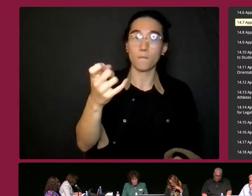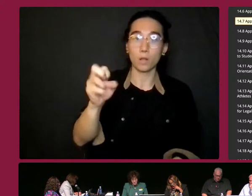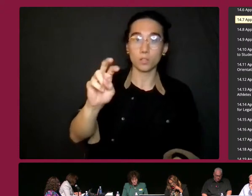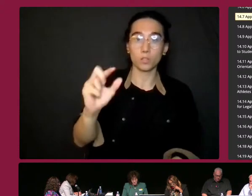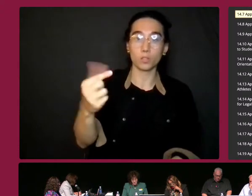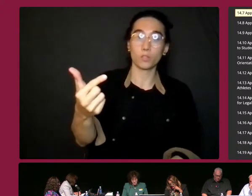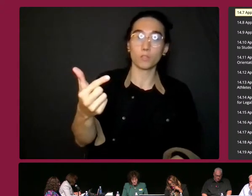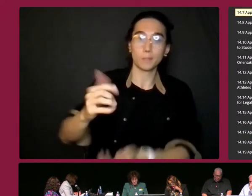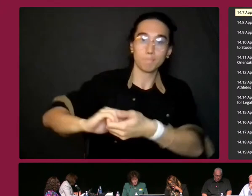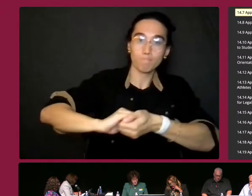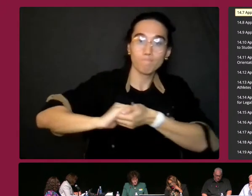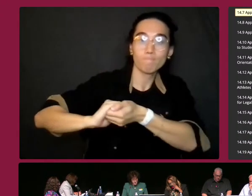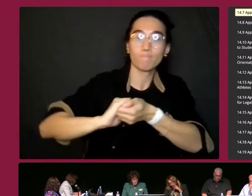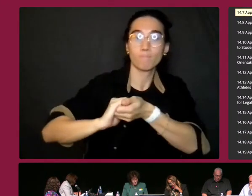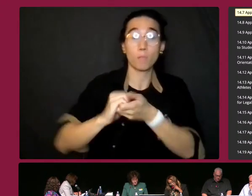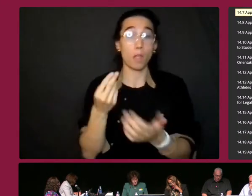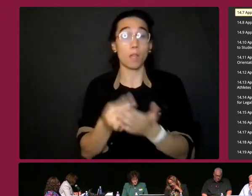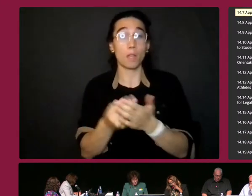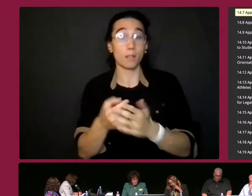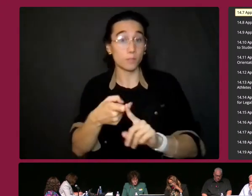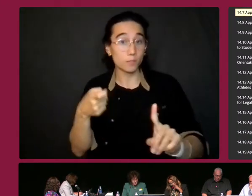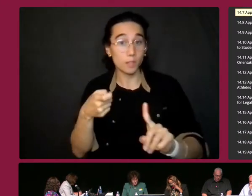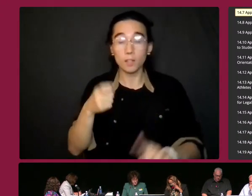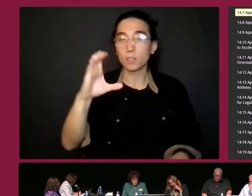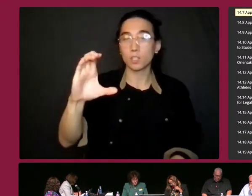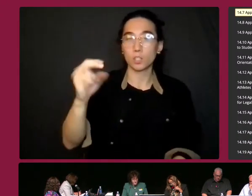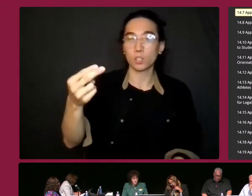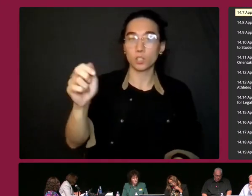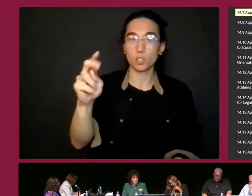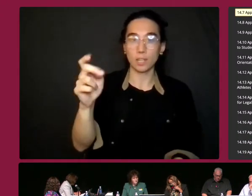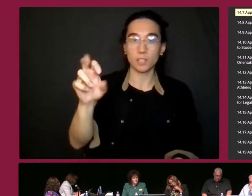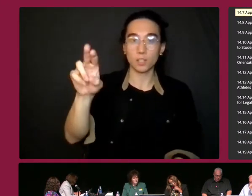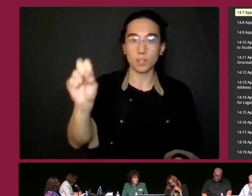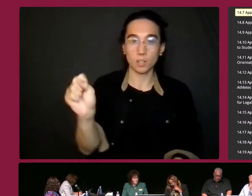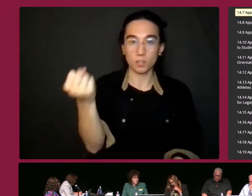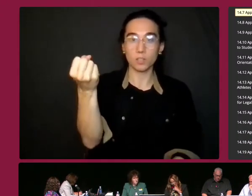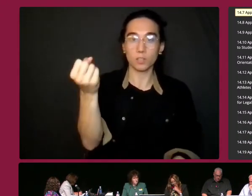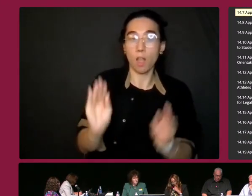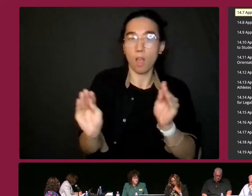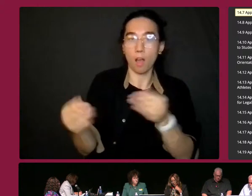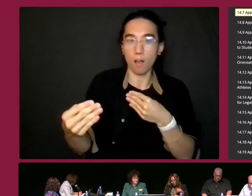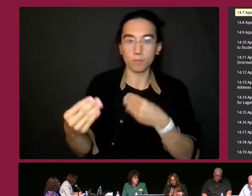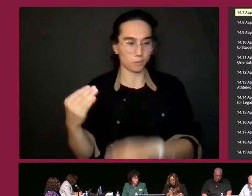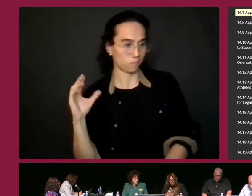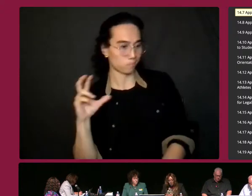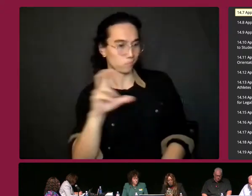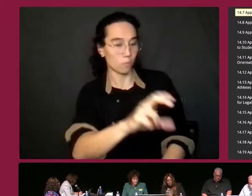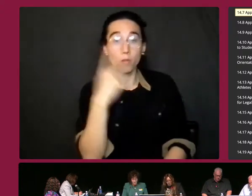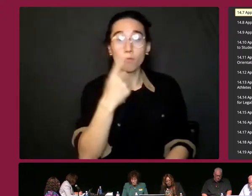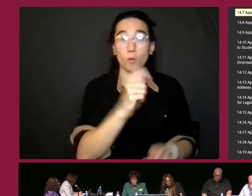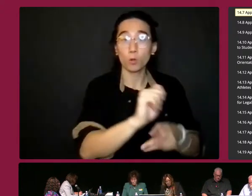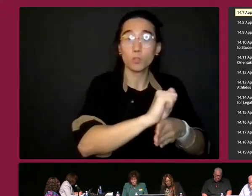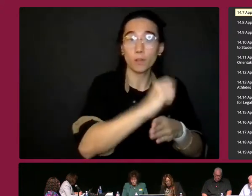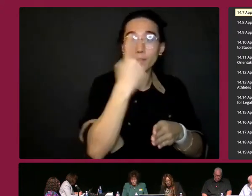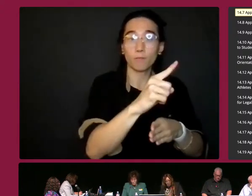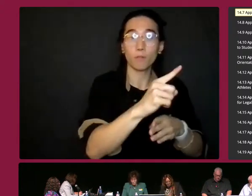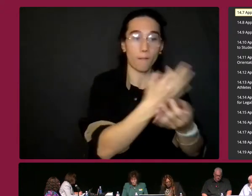the Chancellor's Office to offer training to resource families. May I receive a motion? So moved. Second.